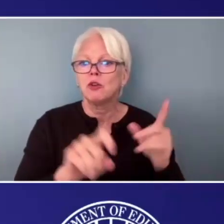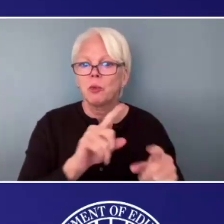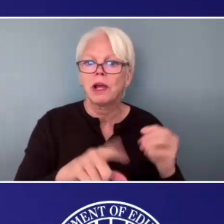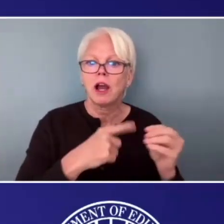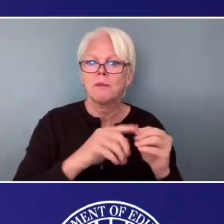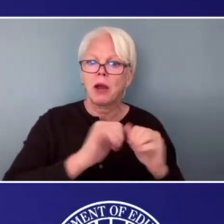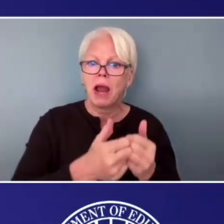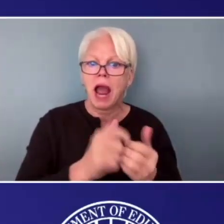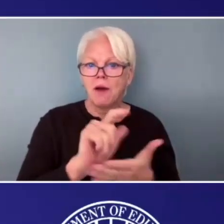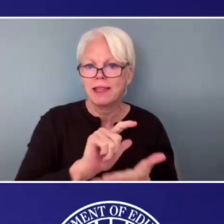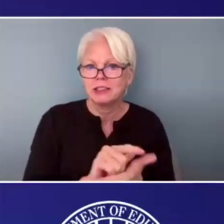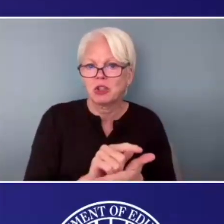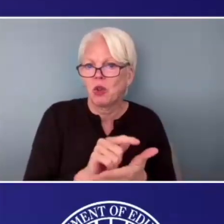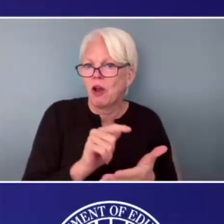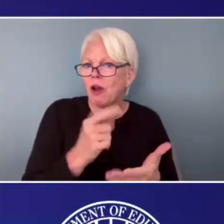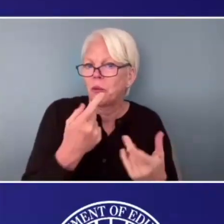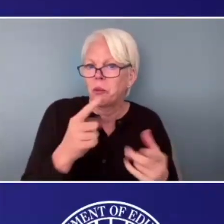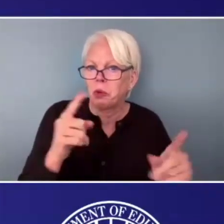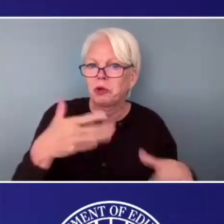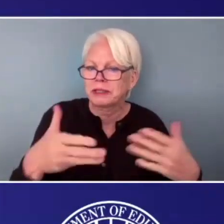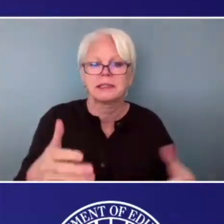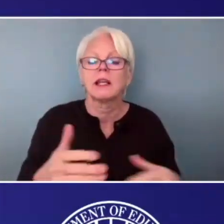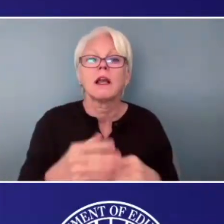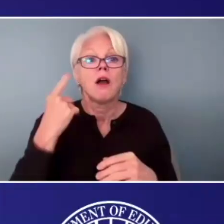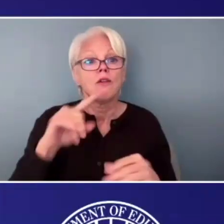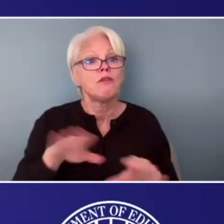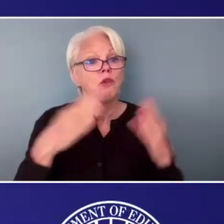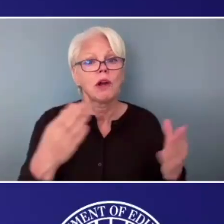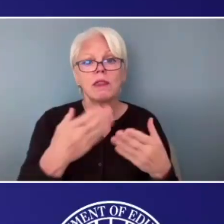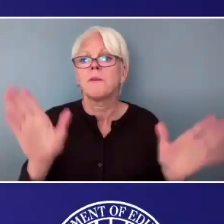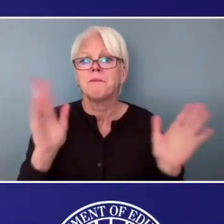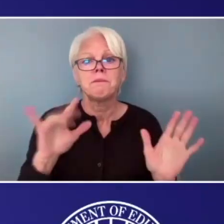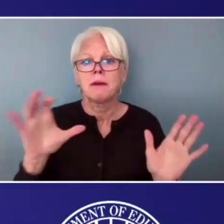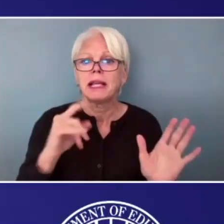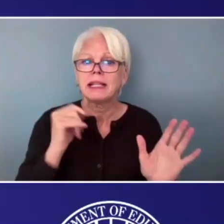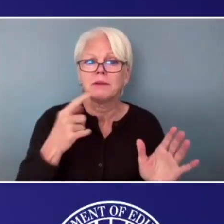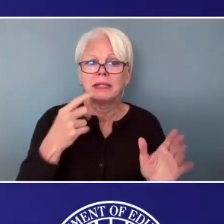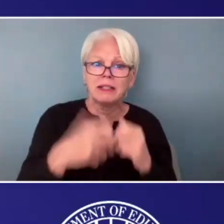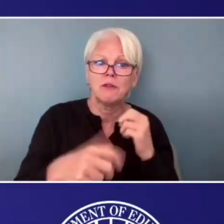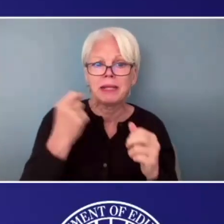law works. And for the public, it's a little difficult because of the shutdown, but there was a proposal